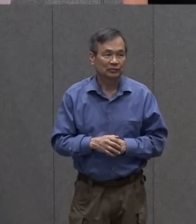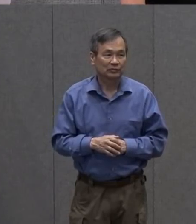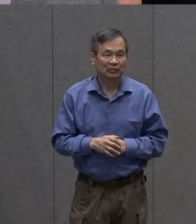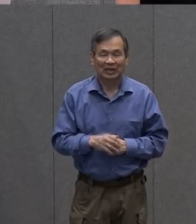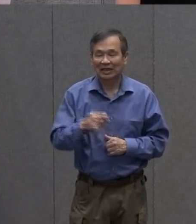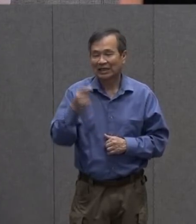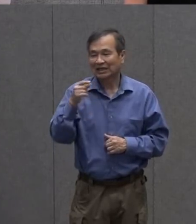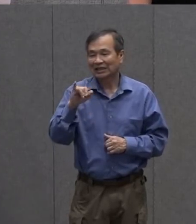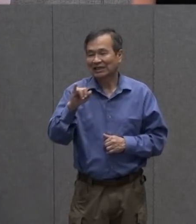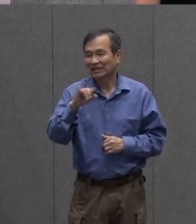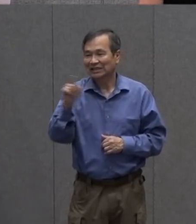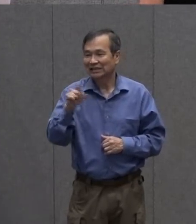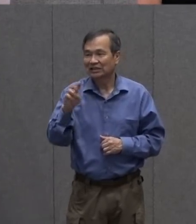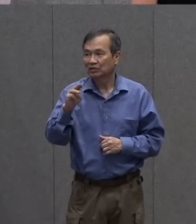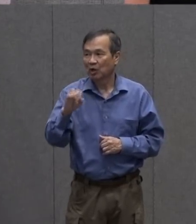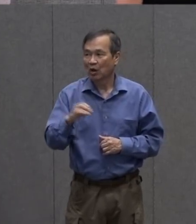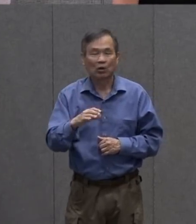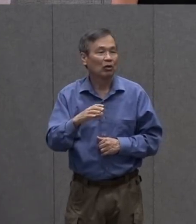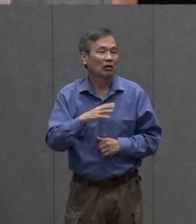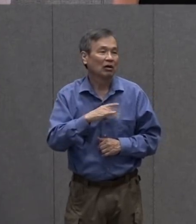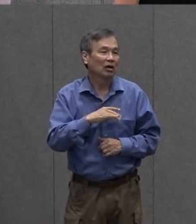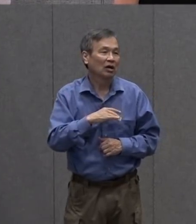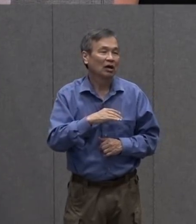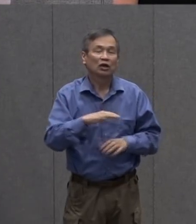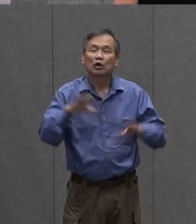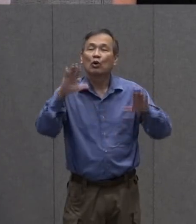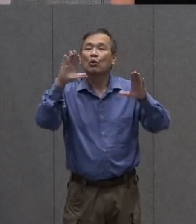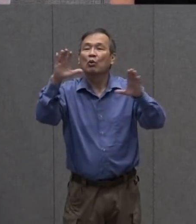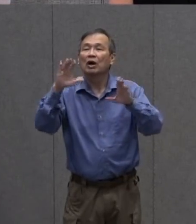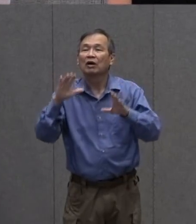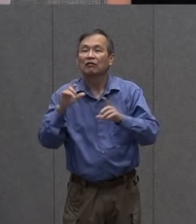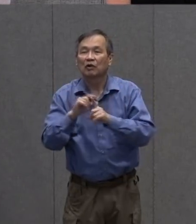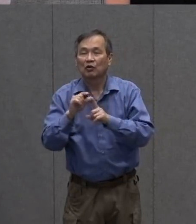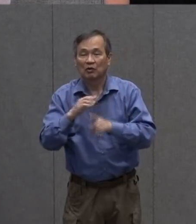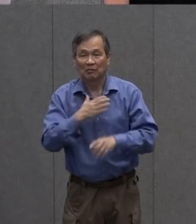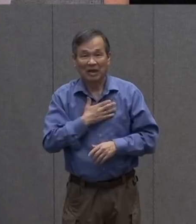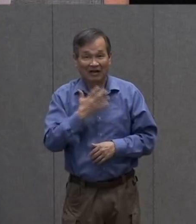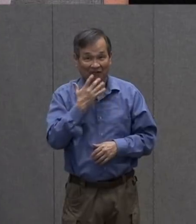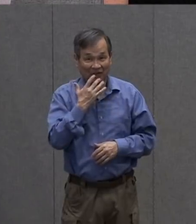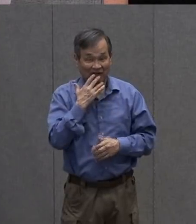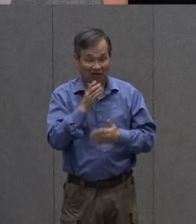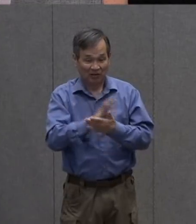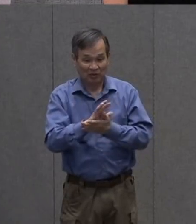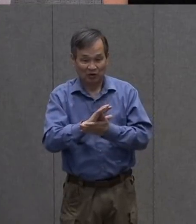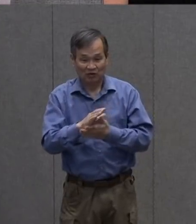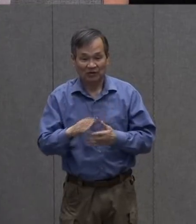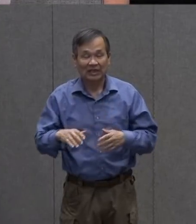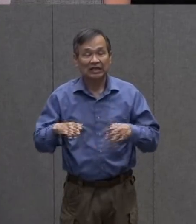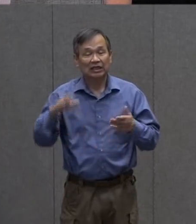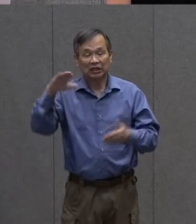Oh, that's a good one. I love this word because one of my favorite movies is "The Little Mermaid".